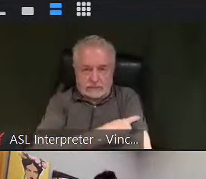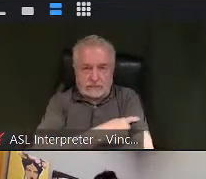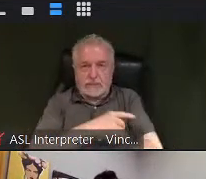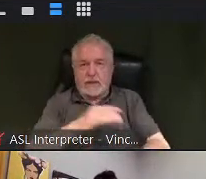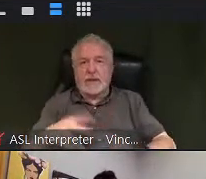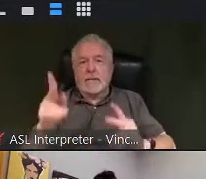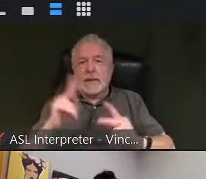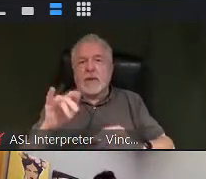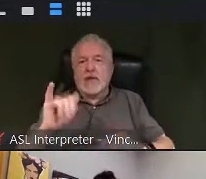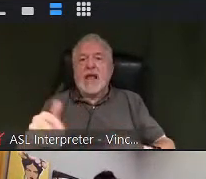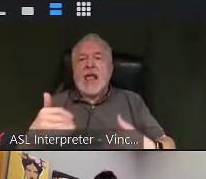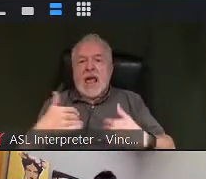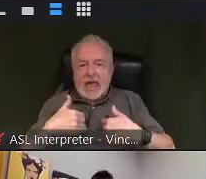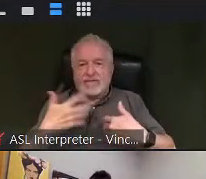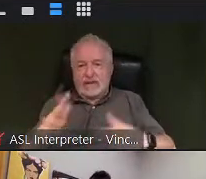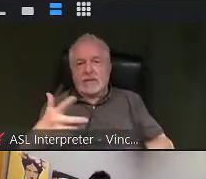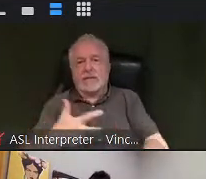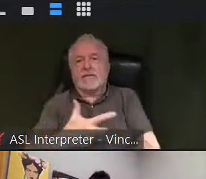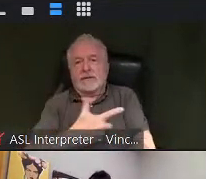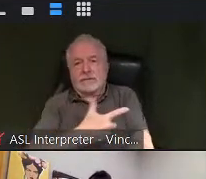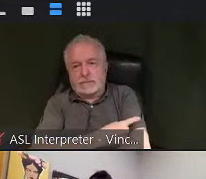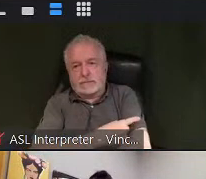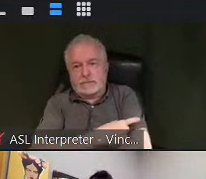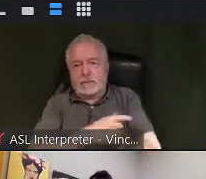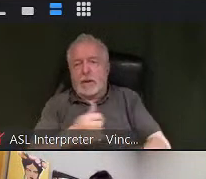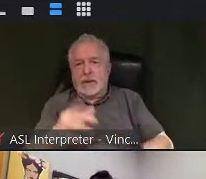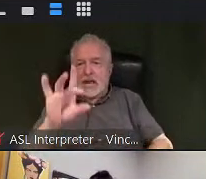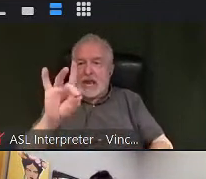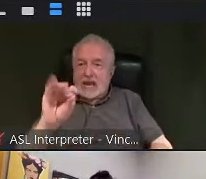the people that have been vaccinated, almost 80 percent